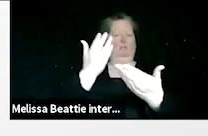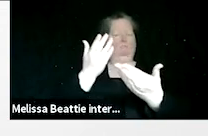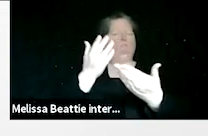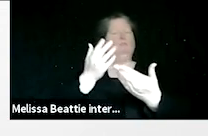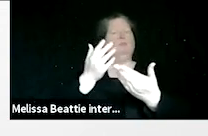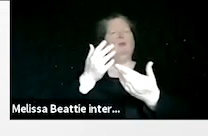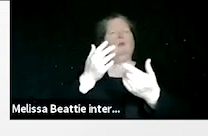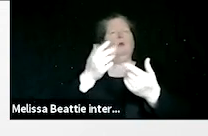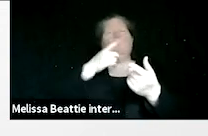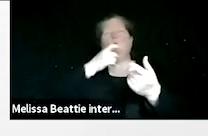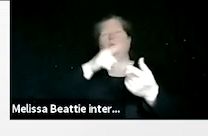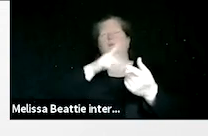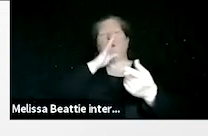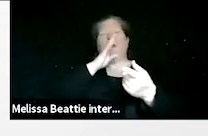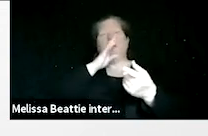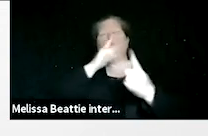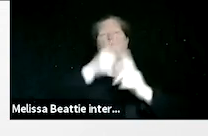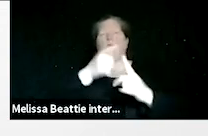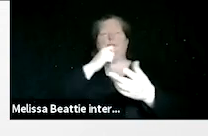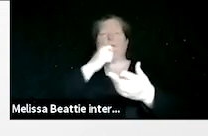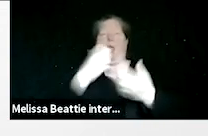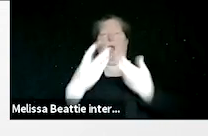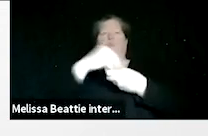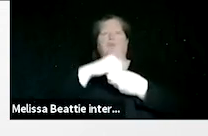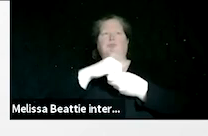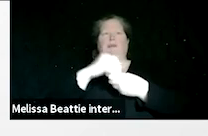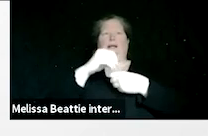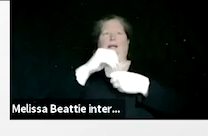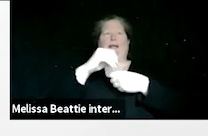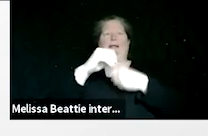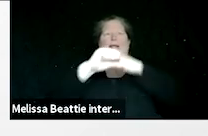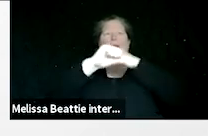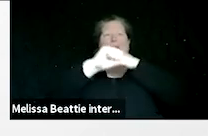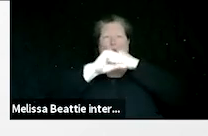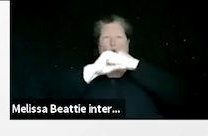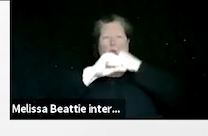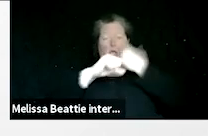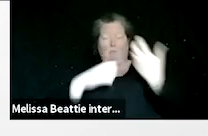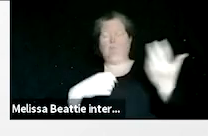Ben Woelk: So I talked with within our it. There are people in student affairs.